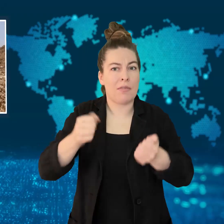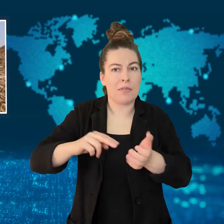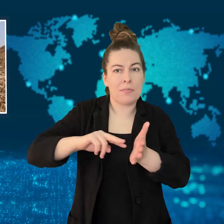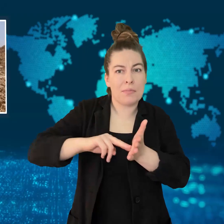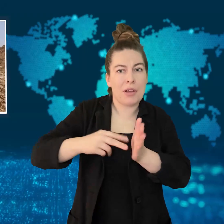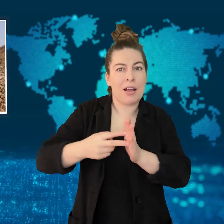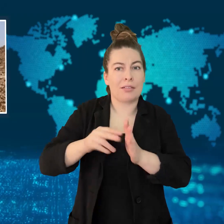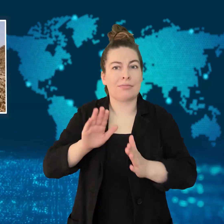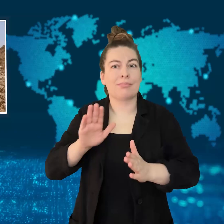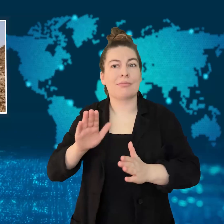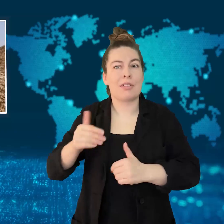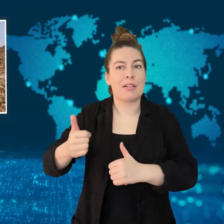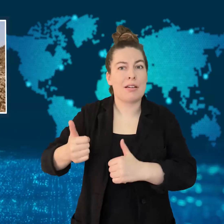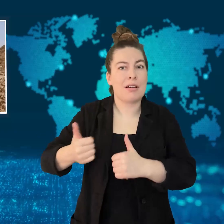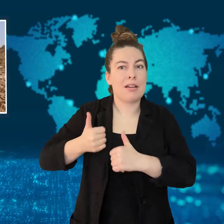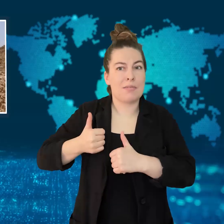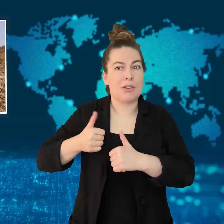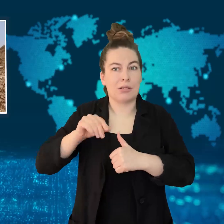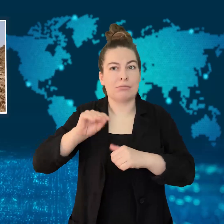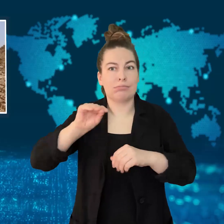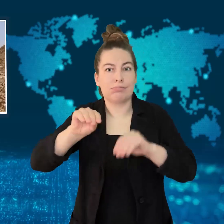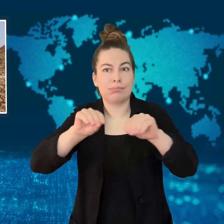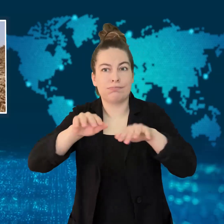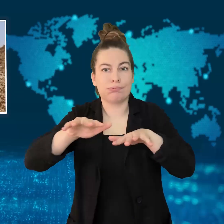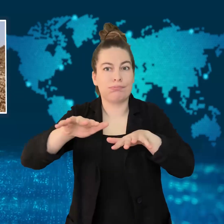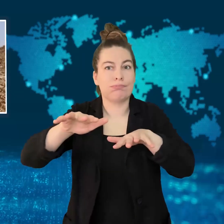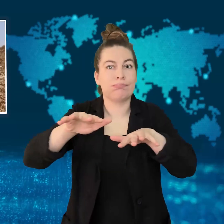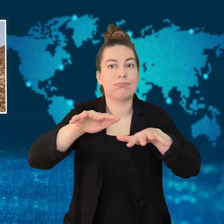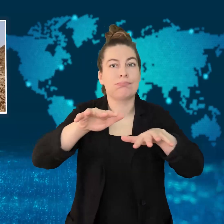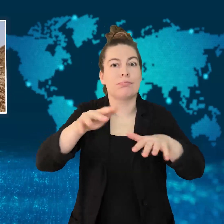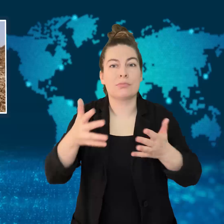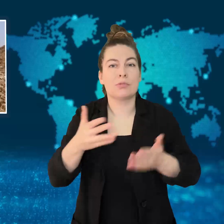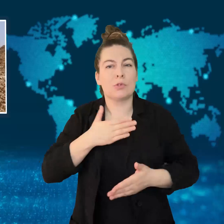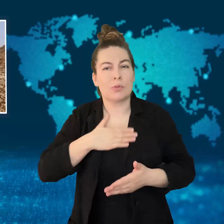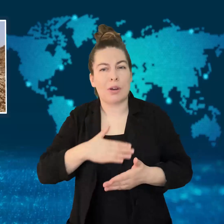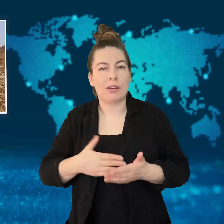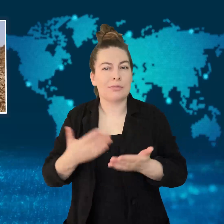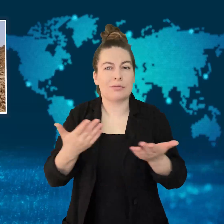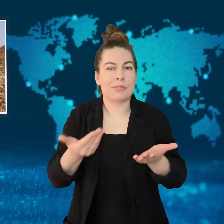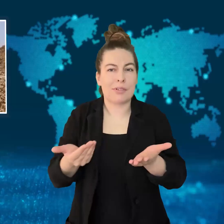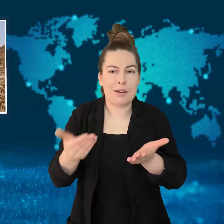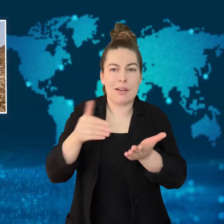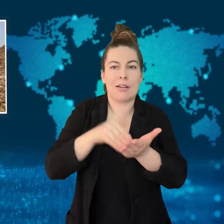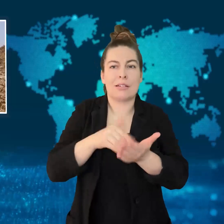It is not clear if the plan is to